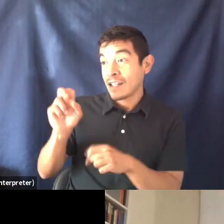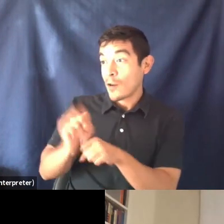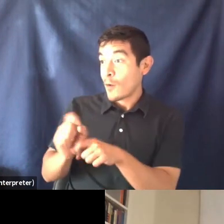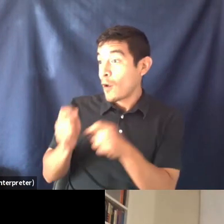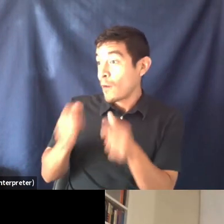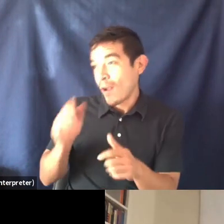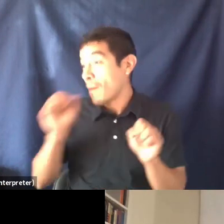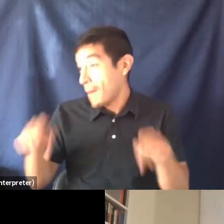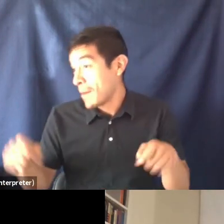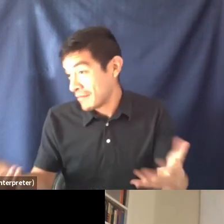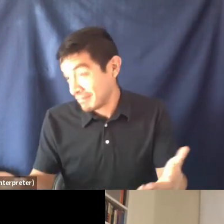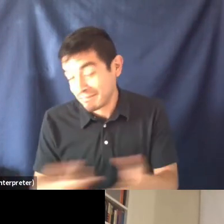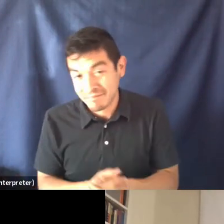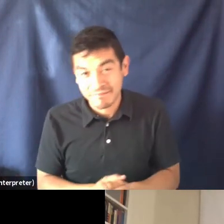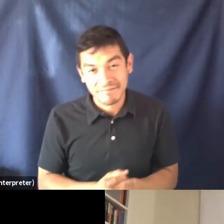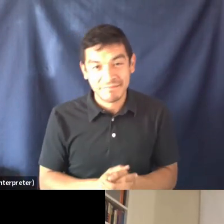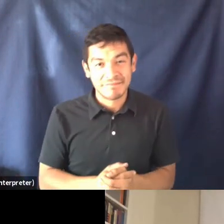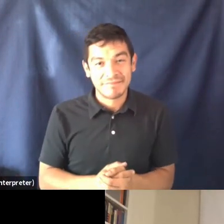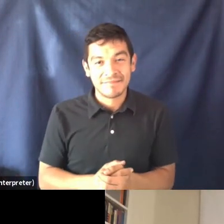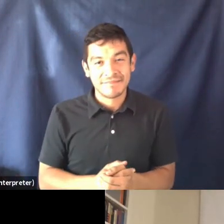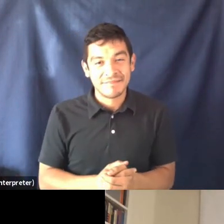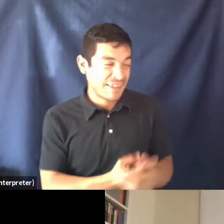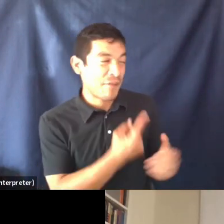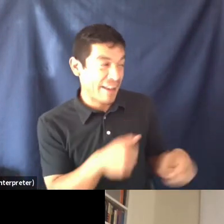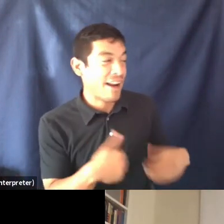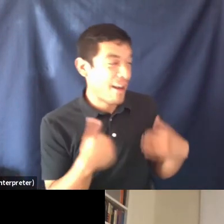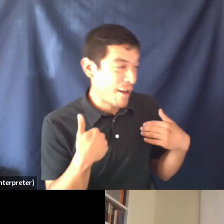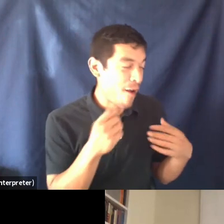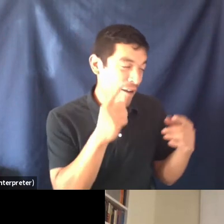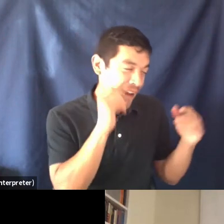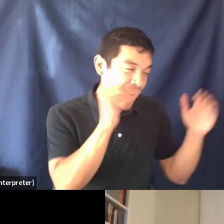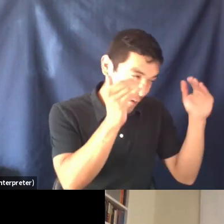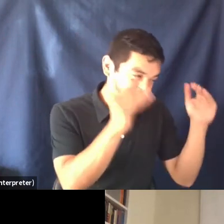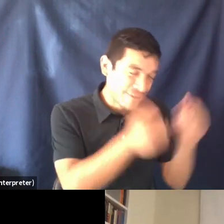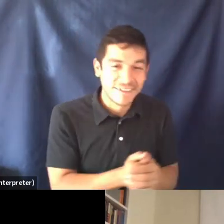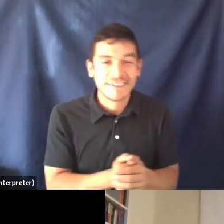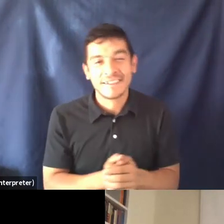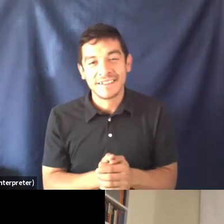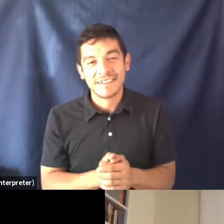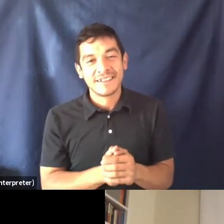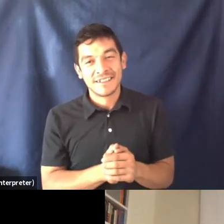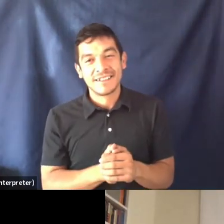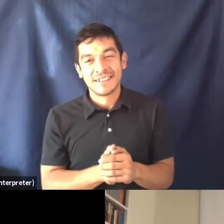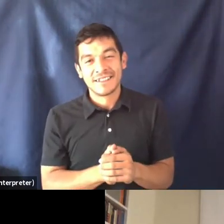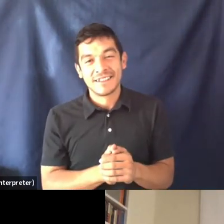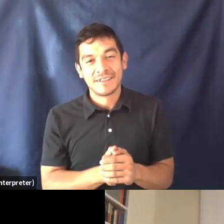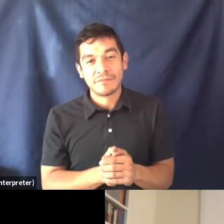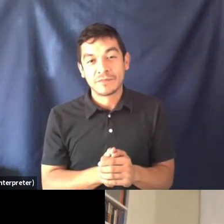Yeah, one can hope. Yes definitely, we can hope well, yeah. The way things are going, you know, there's a little cause for hope.